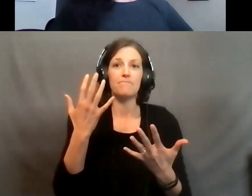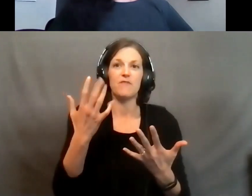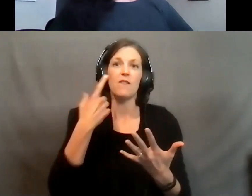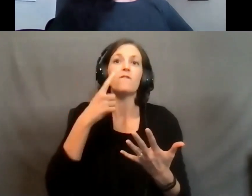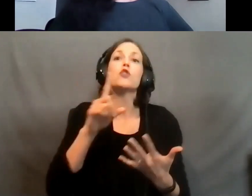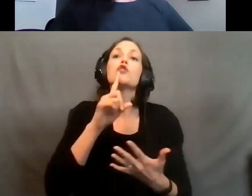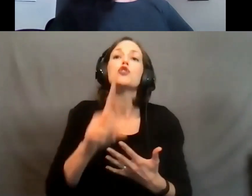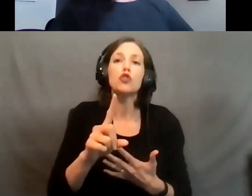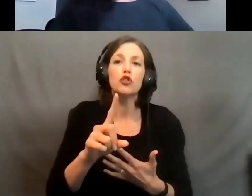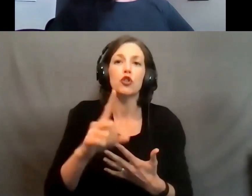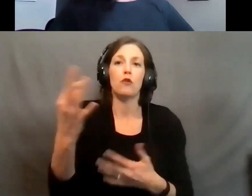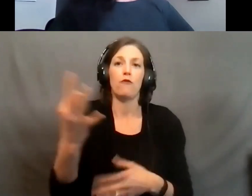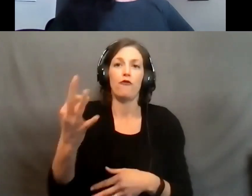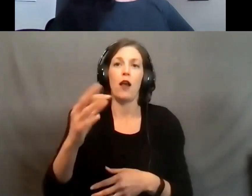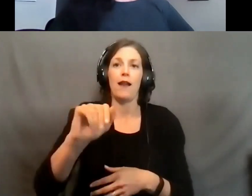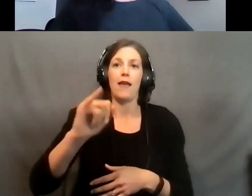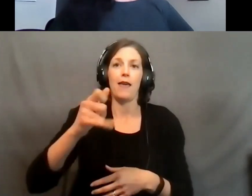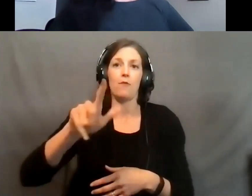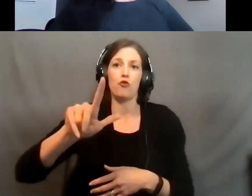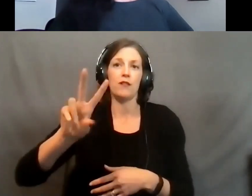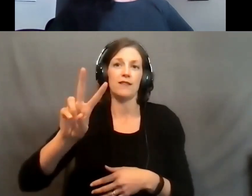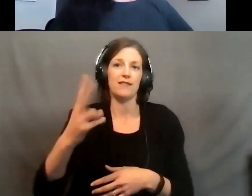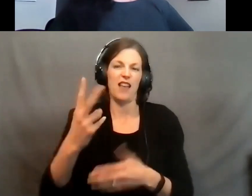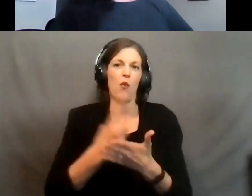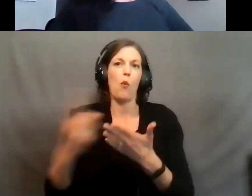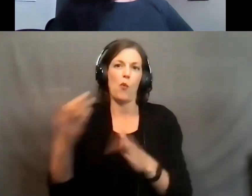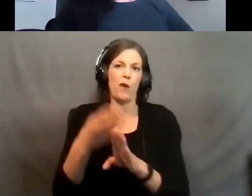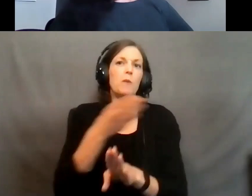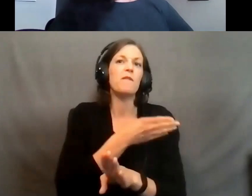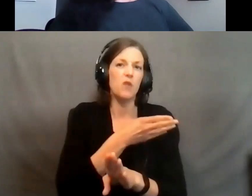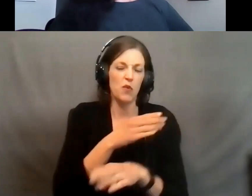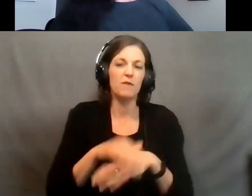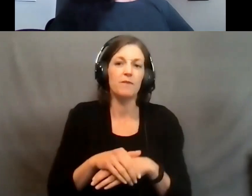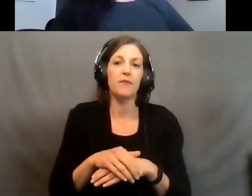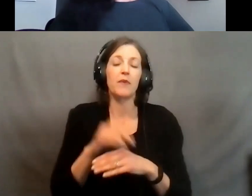April 2. One week out. We hope to do it 13:06:19 Thursday, April 1.